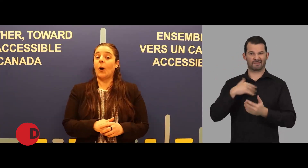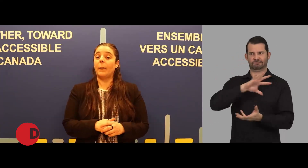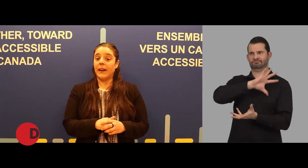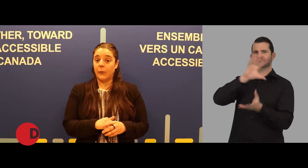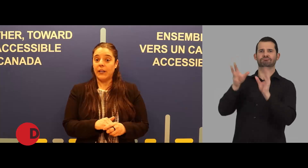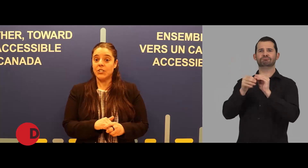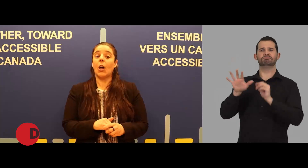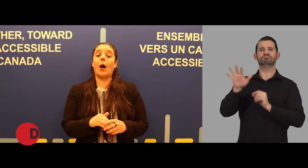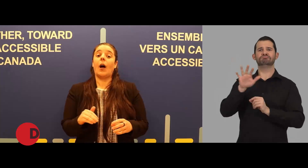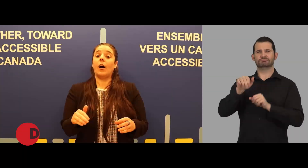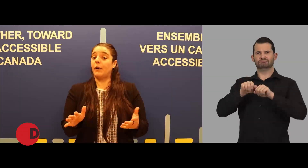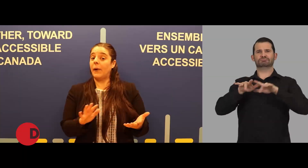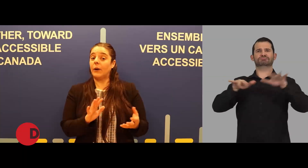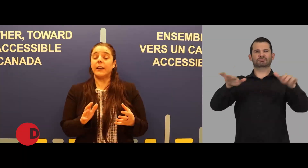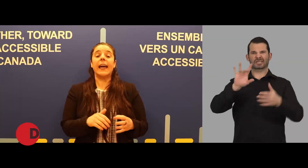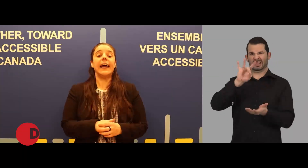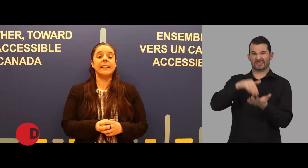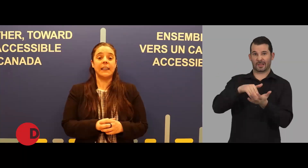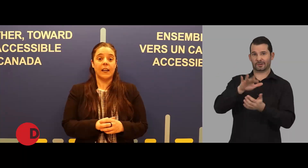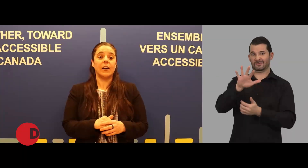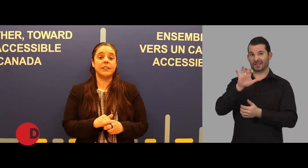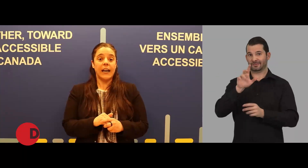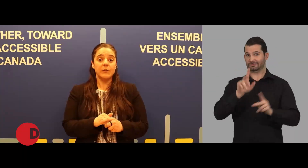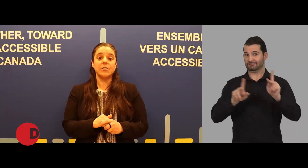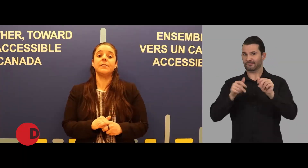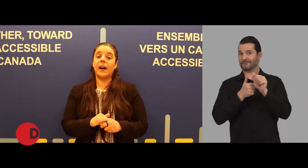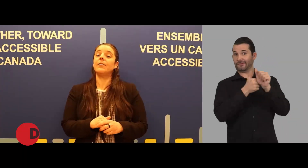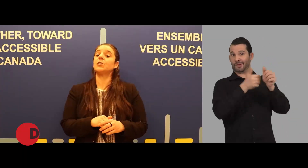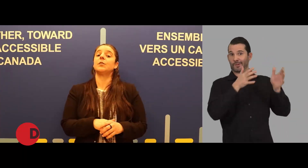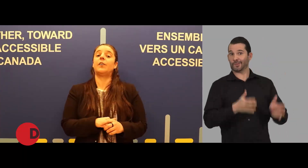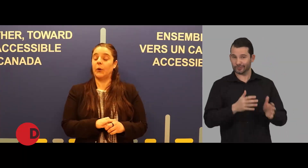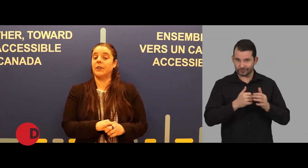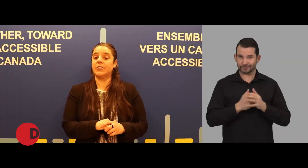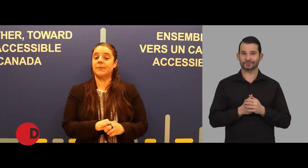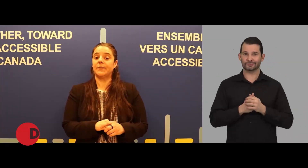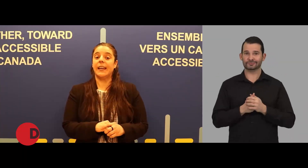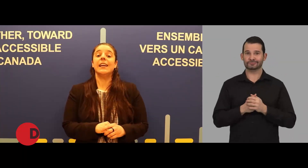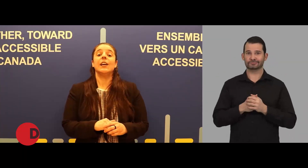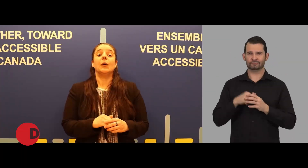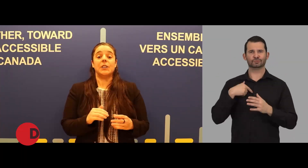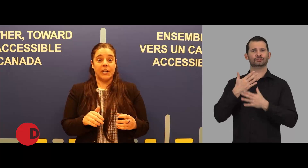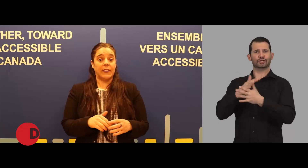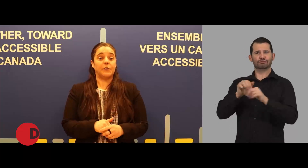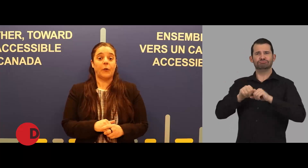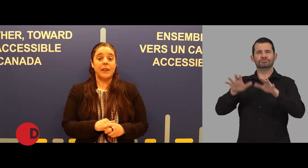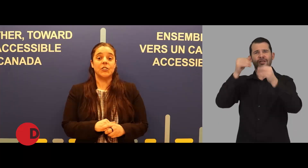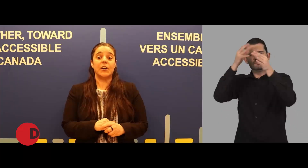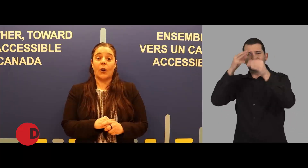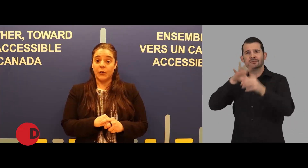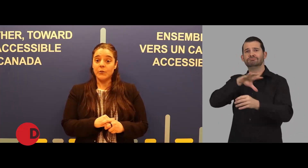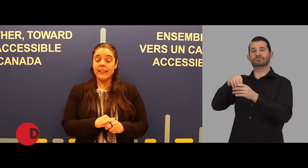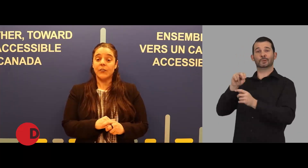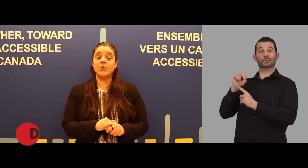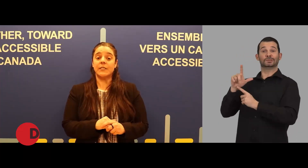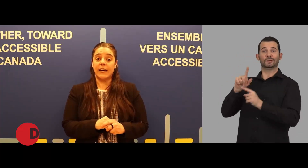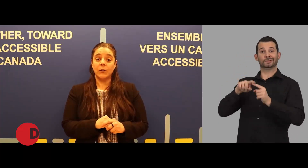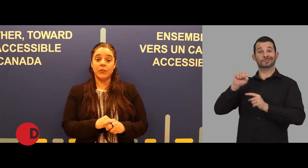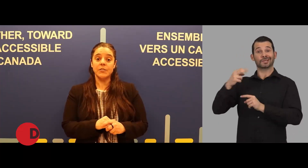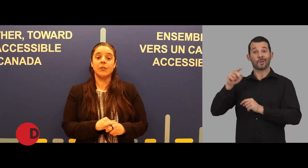We have a combined reach of about 8 thousand five hundred followers, we shared information in our newsletter to stakeholders,